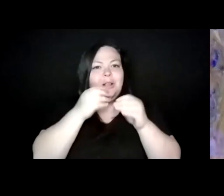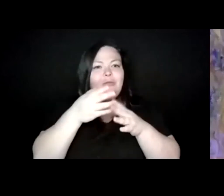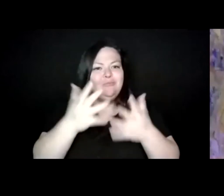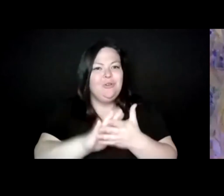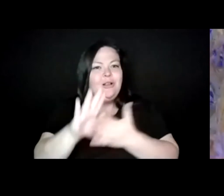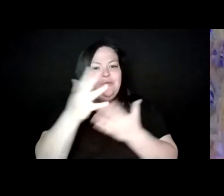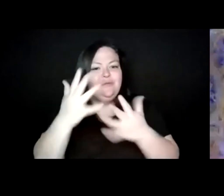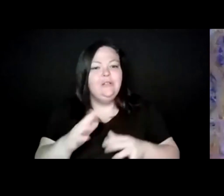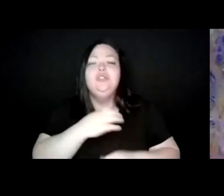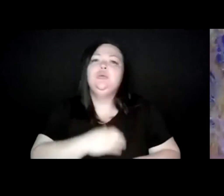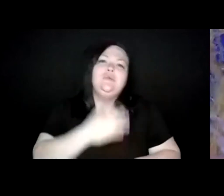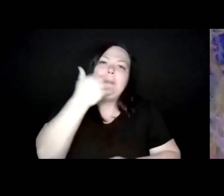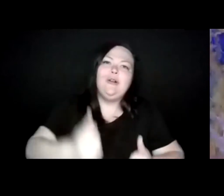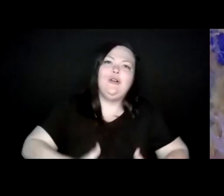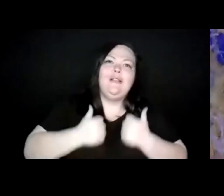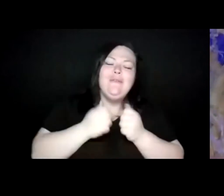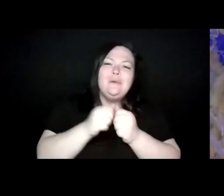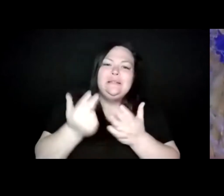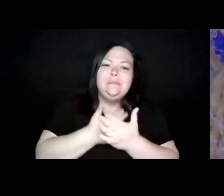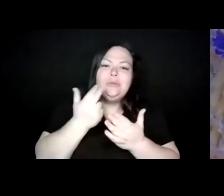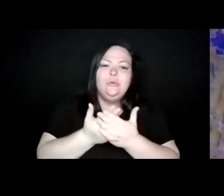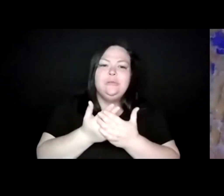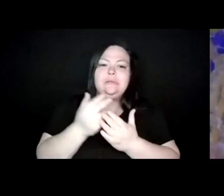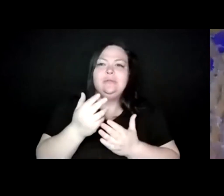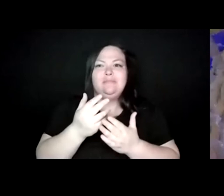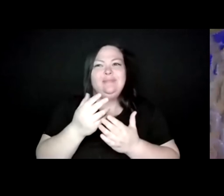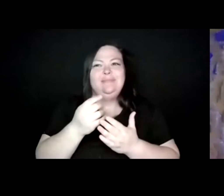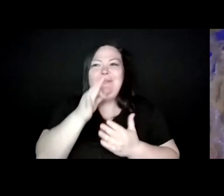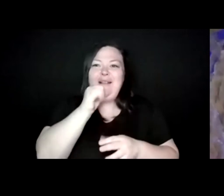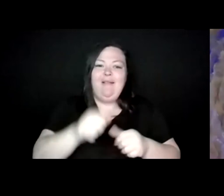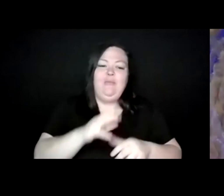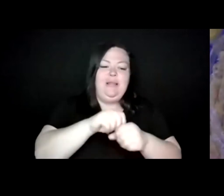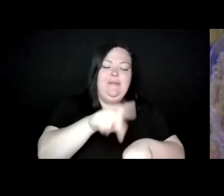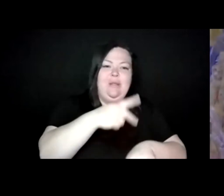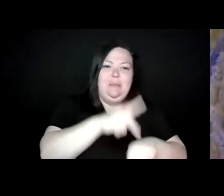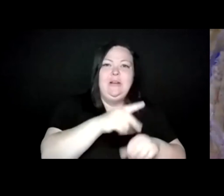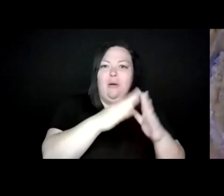for spoons outside of a Filipino family’s house. you could start an appreciation society